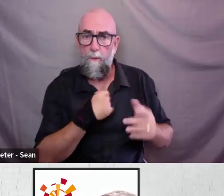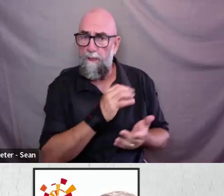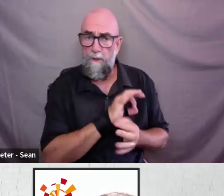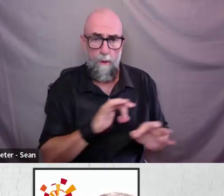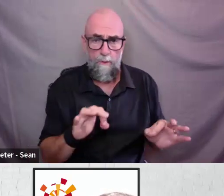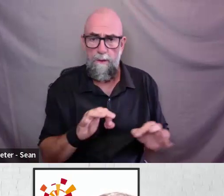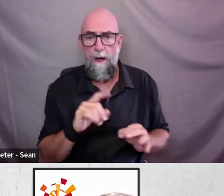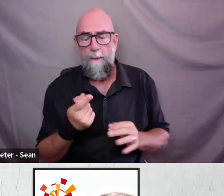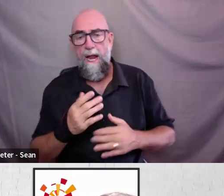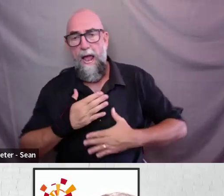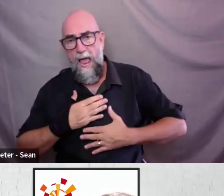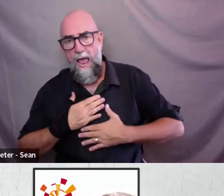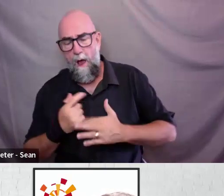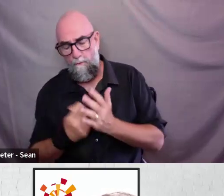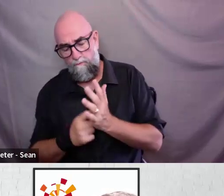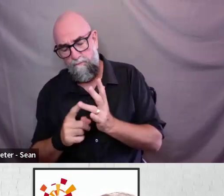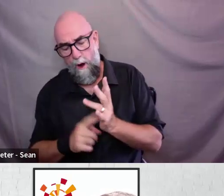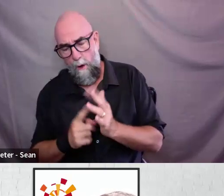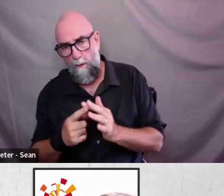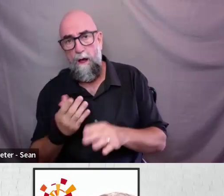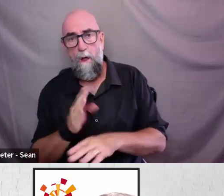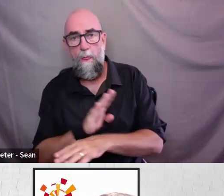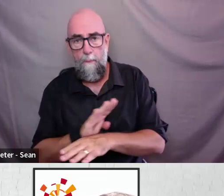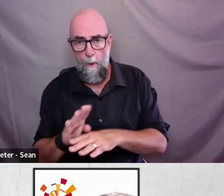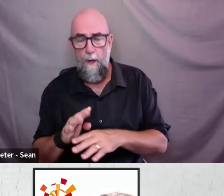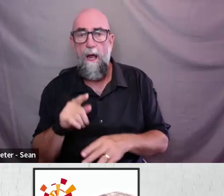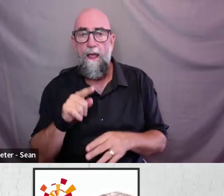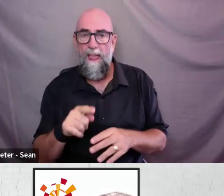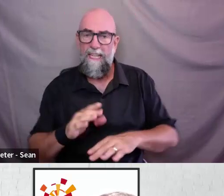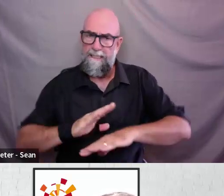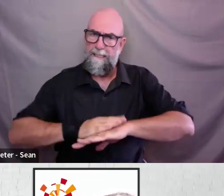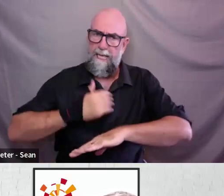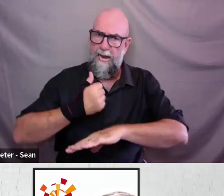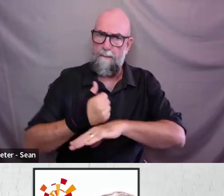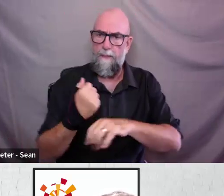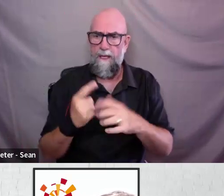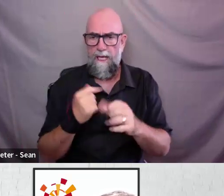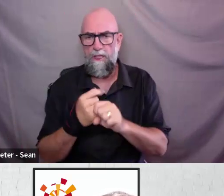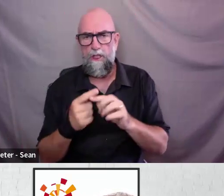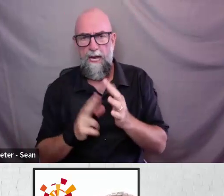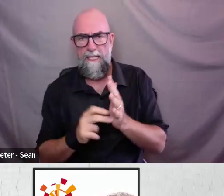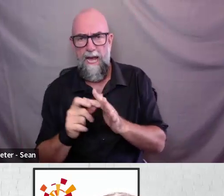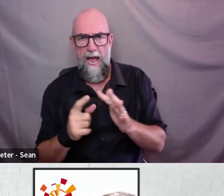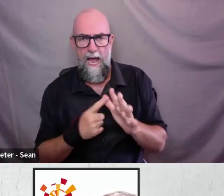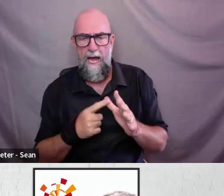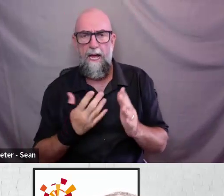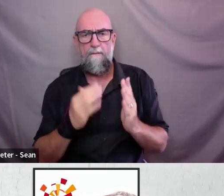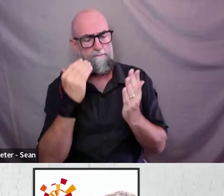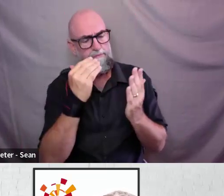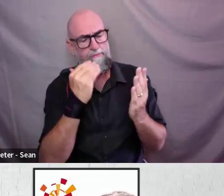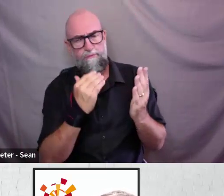within the organisation, be it the CEO and the staff, to achieve what needs to be achieved and I think the board